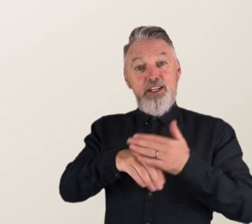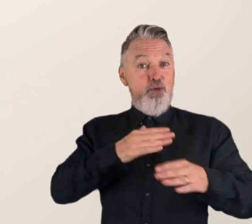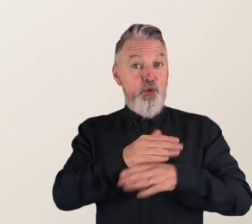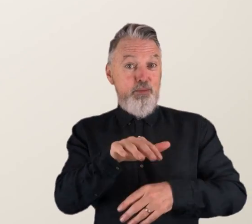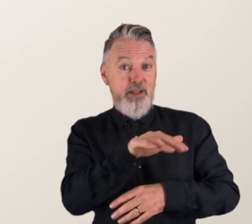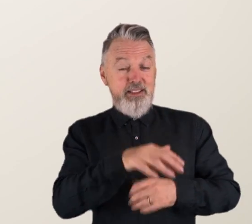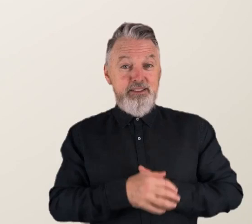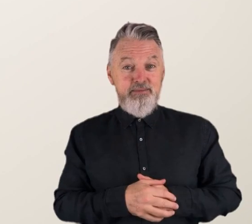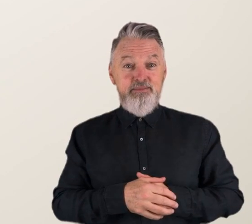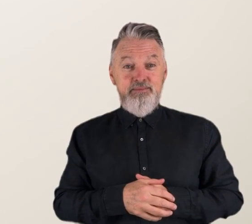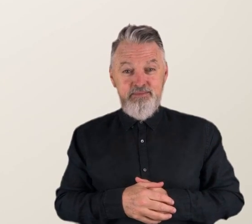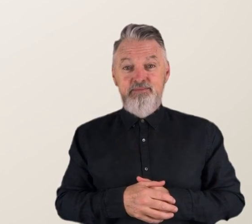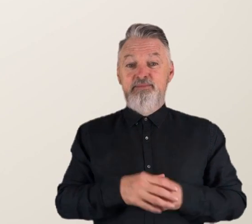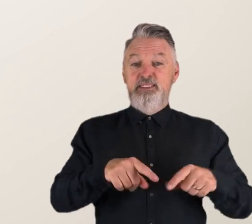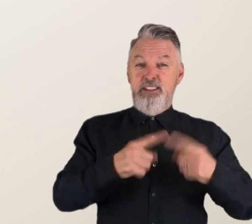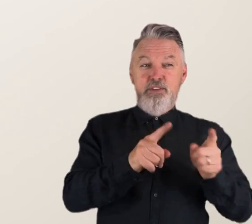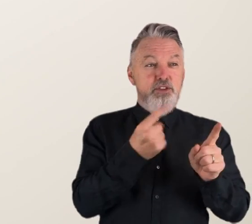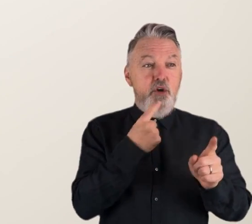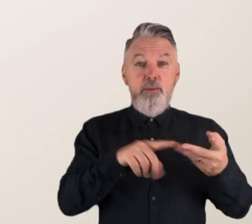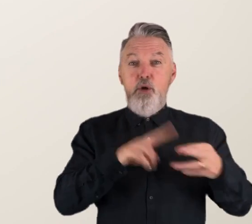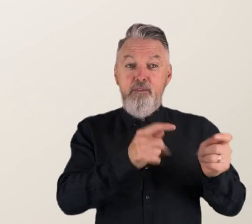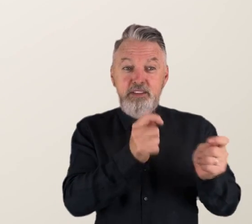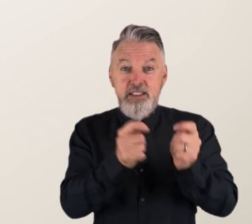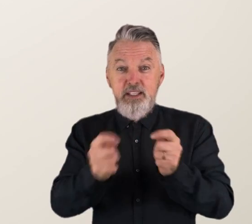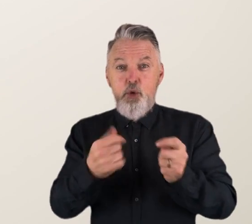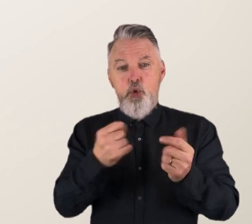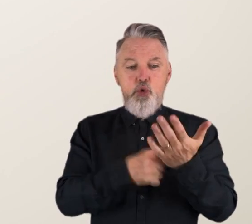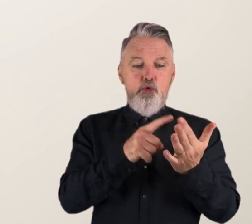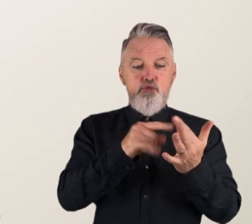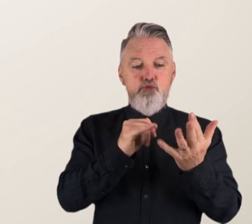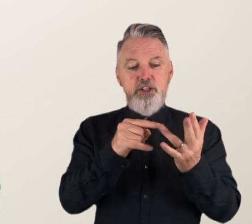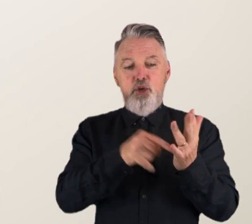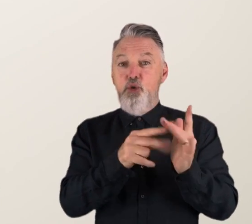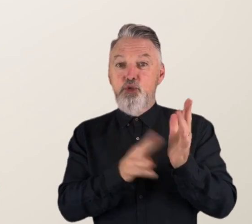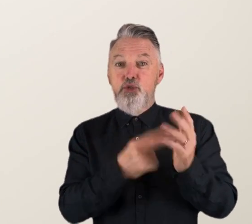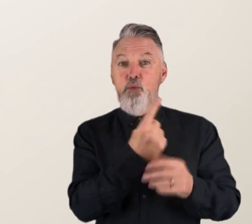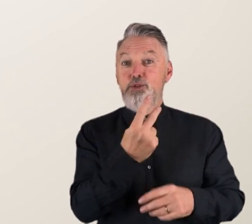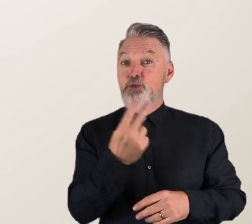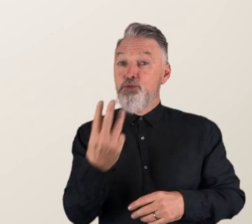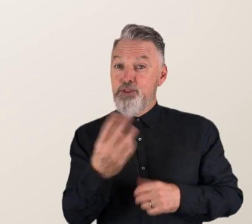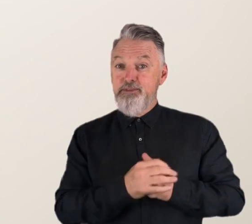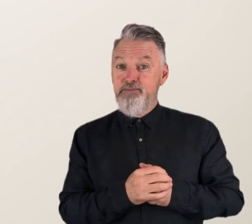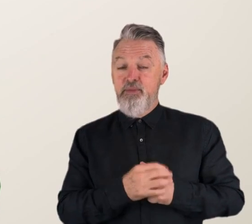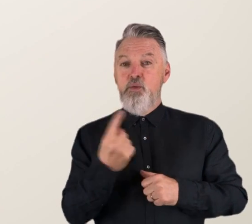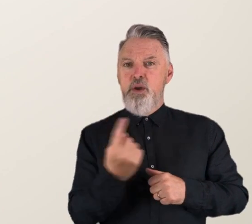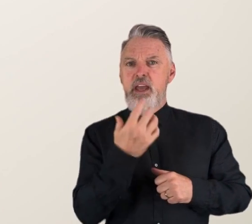such as Ultranauts Testing and Resolution123. This business model allows us to produce original journalism,